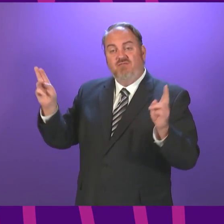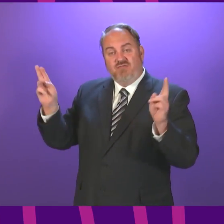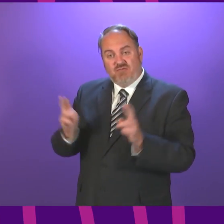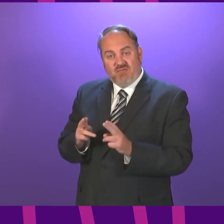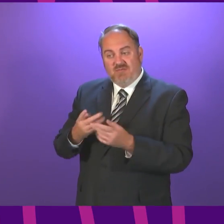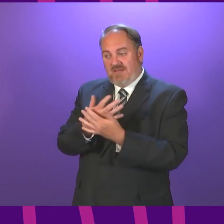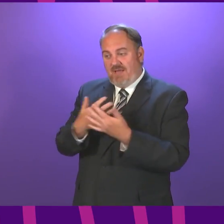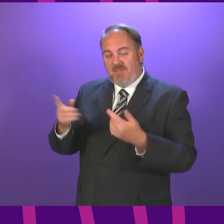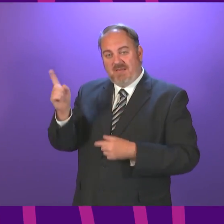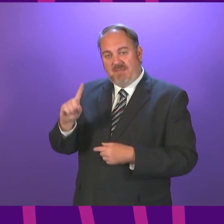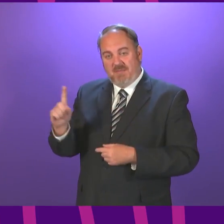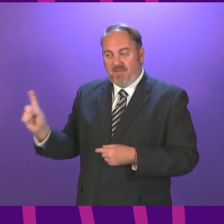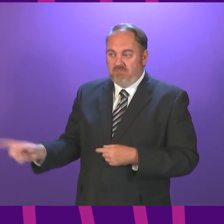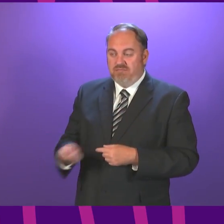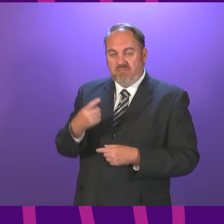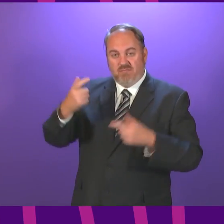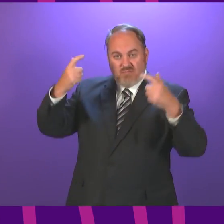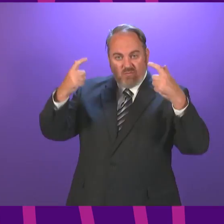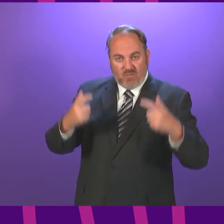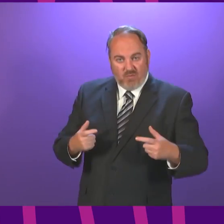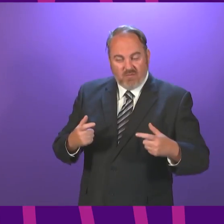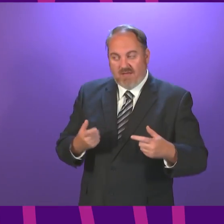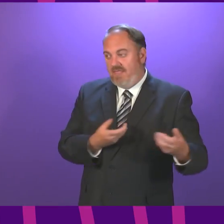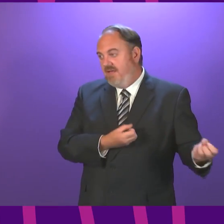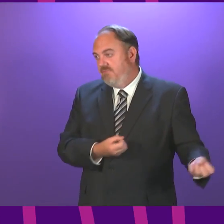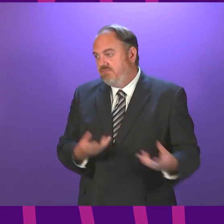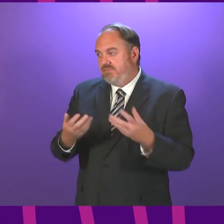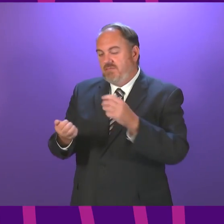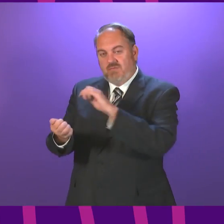system in the first place. It is important to recognise that diversion has existed in